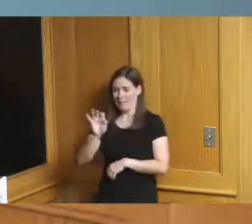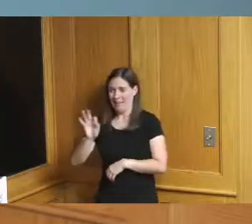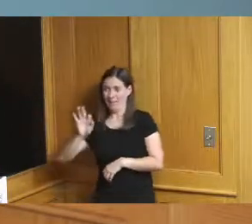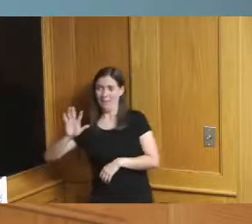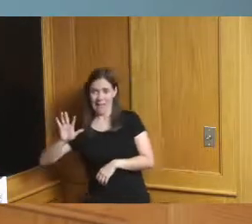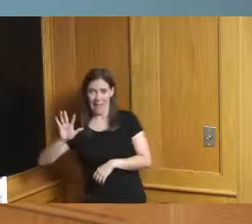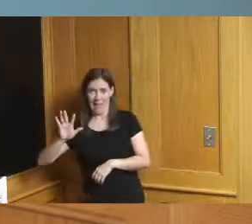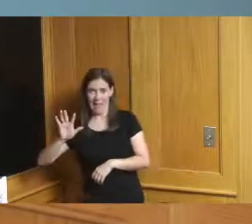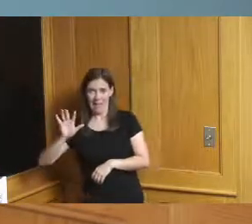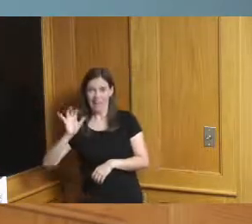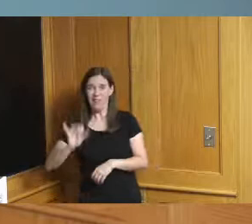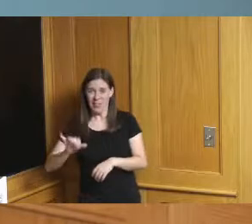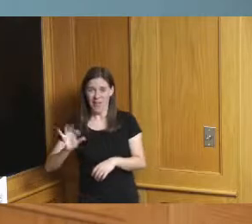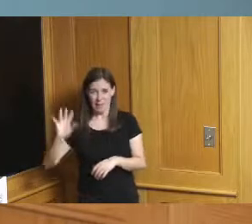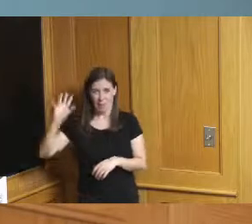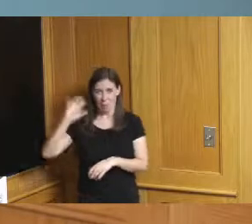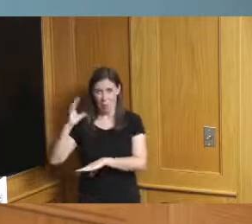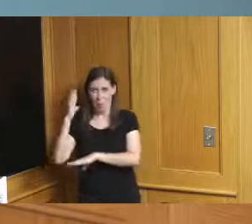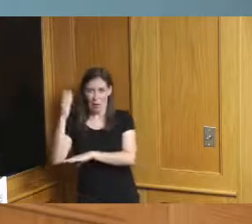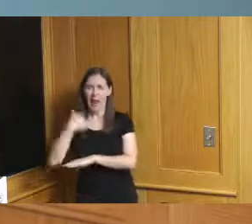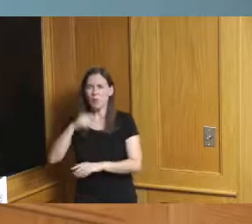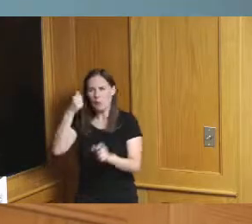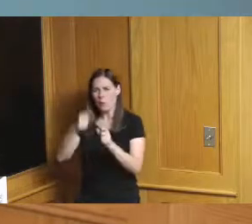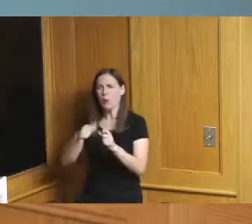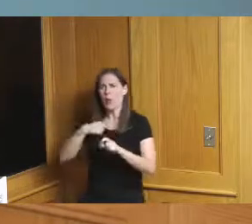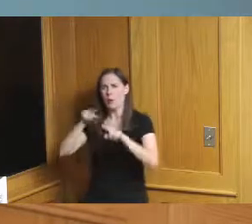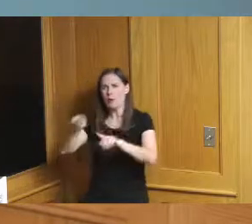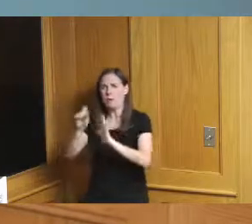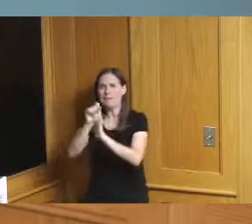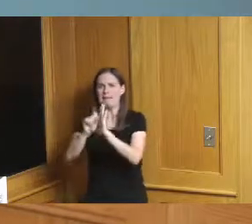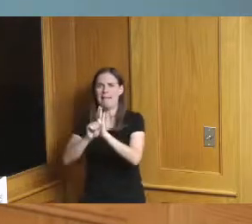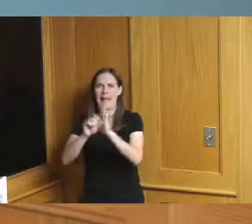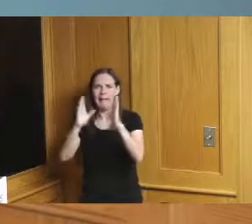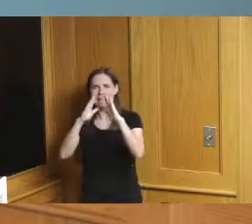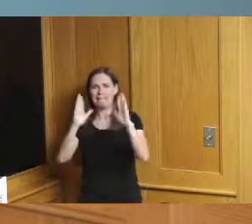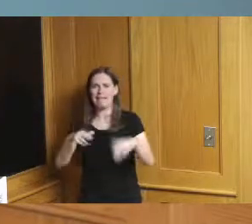i remember when i was at the state house and we would have people come and do you know the